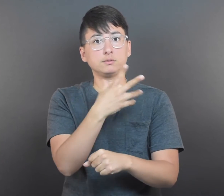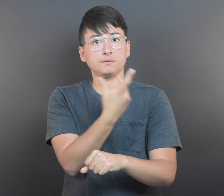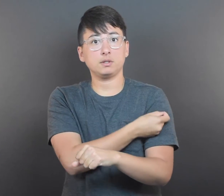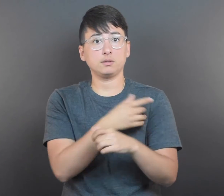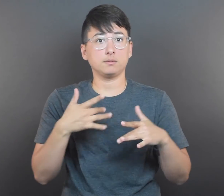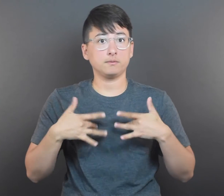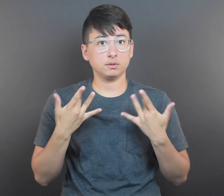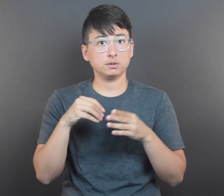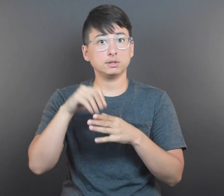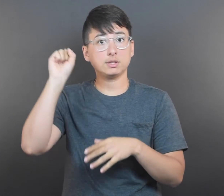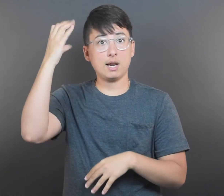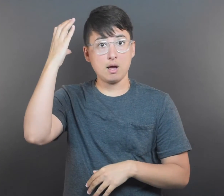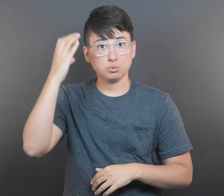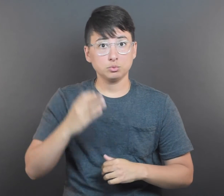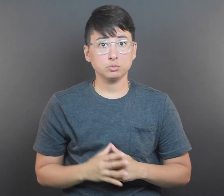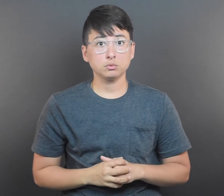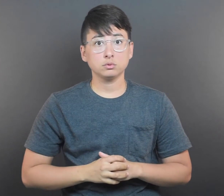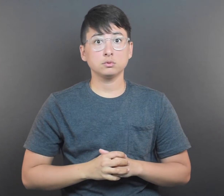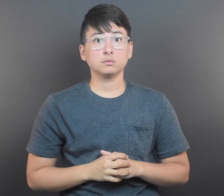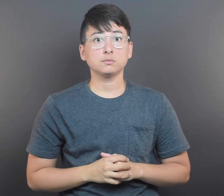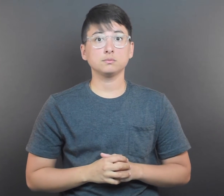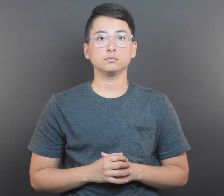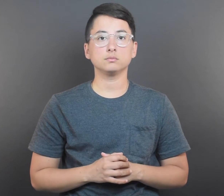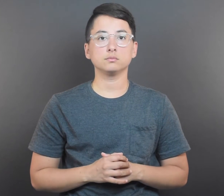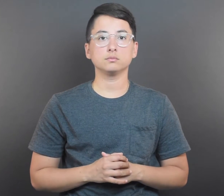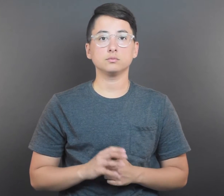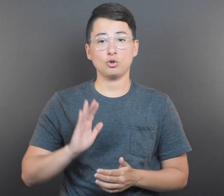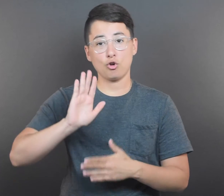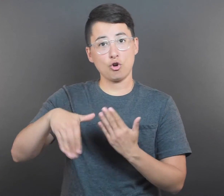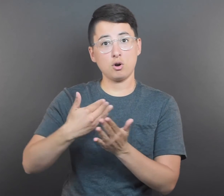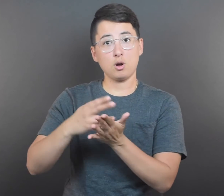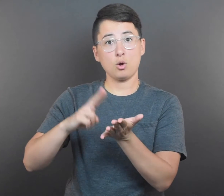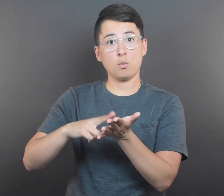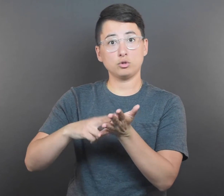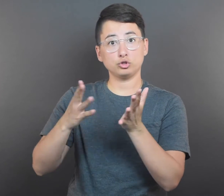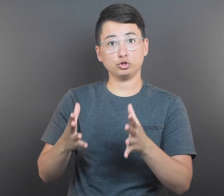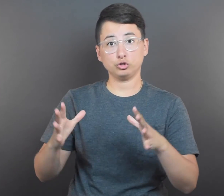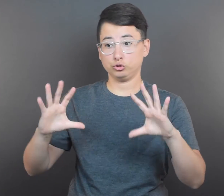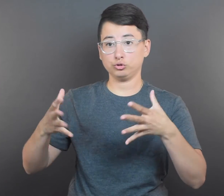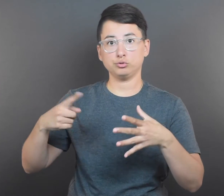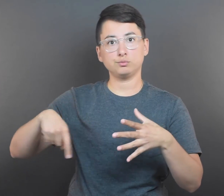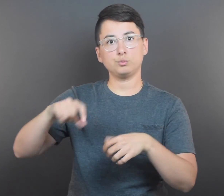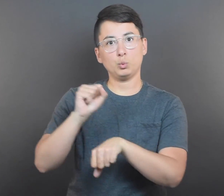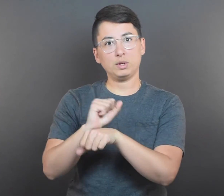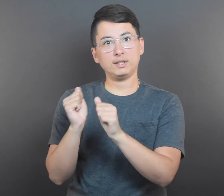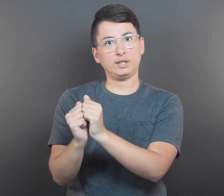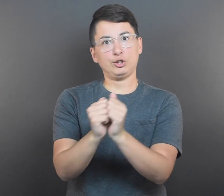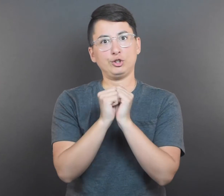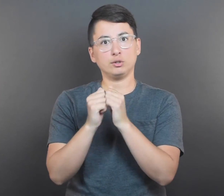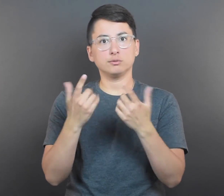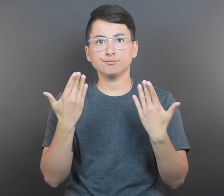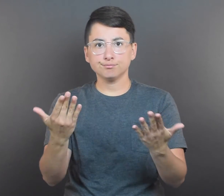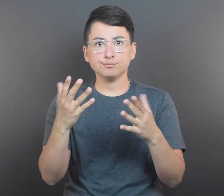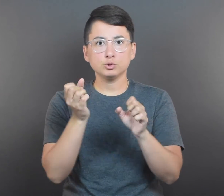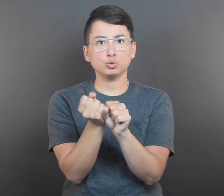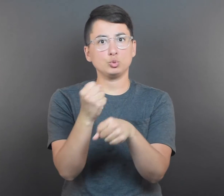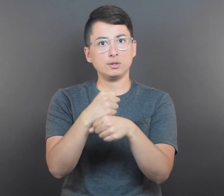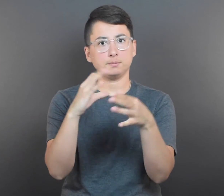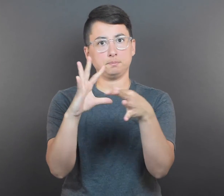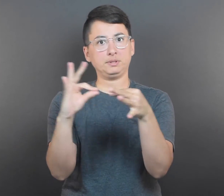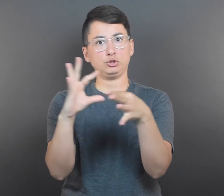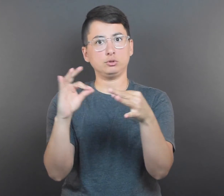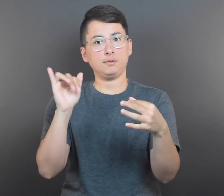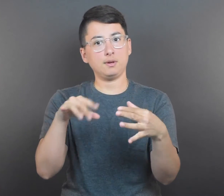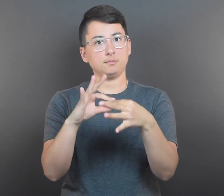support the vaccine event in St. Cloud," said Abdiqafar A. Jama, the IANA Program Supervisor.